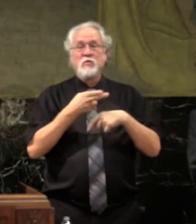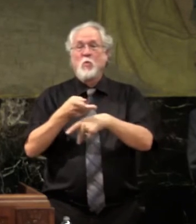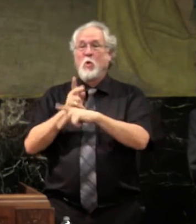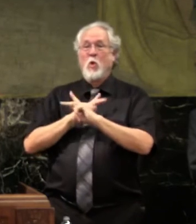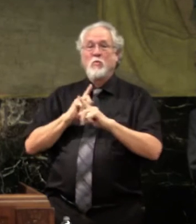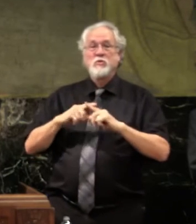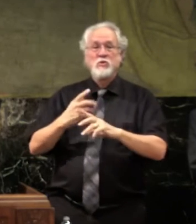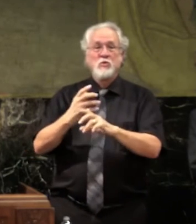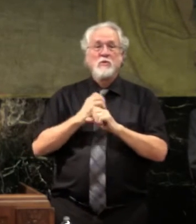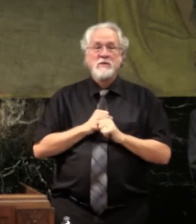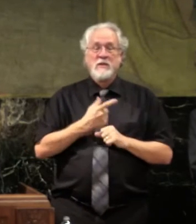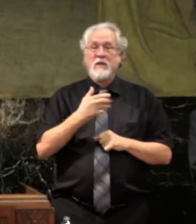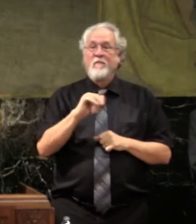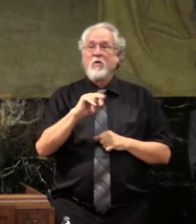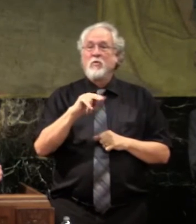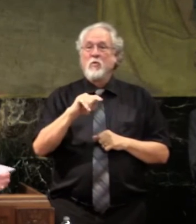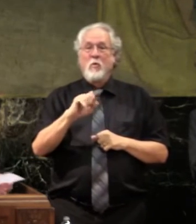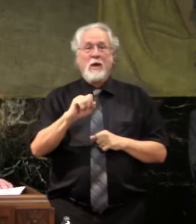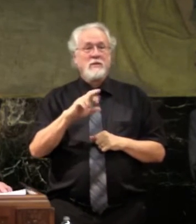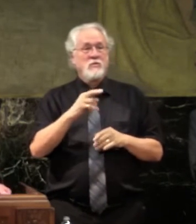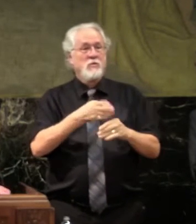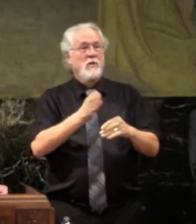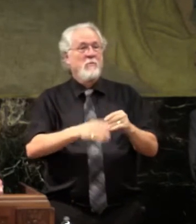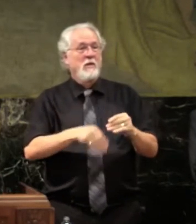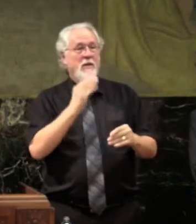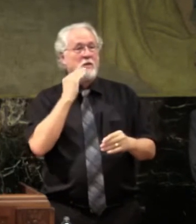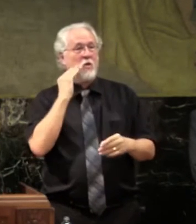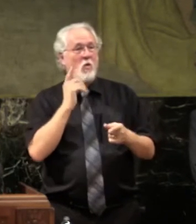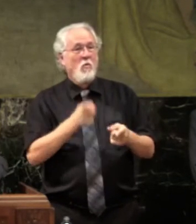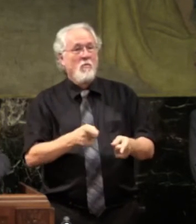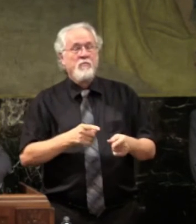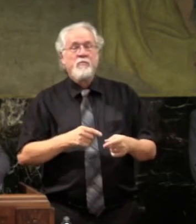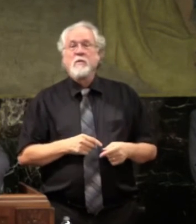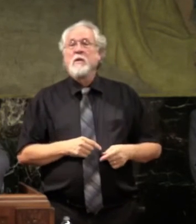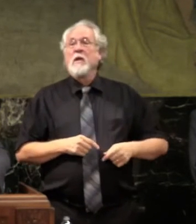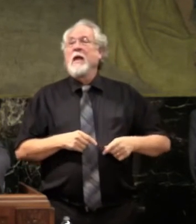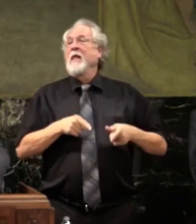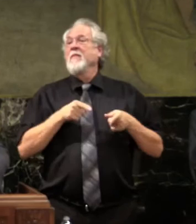their grants or to complete their home repairs and this is why we continue